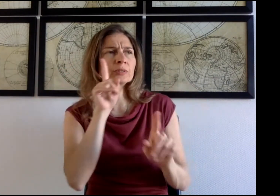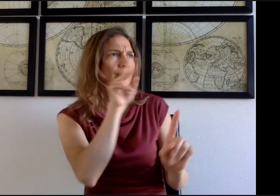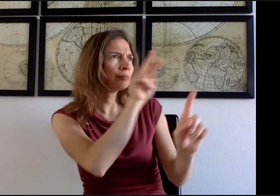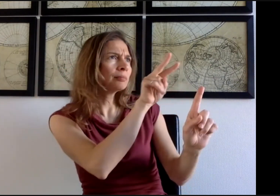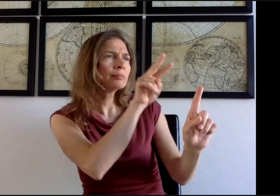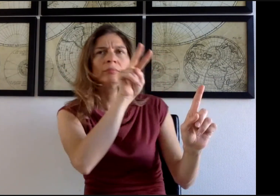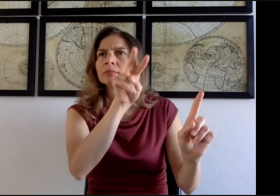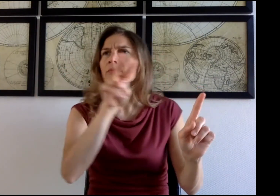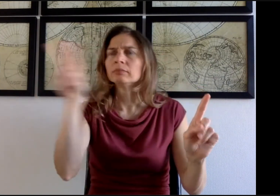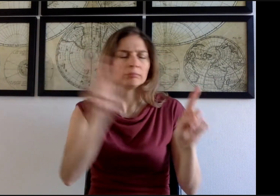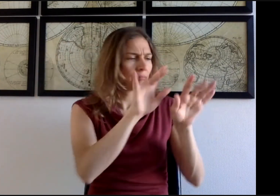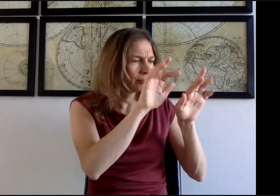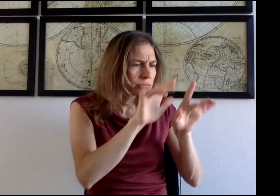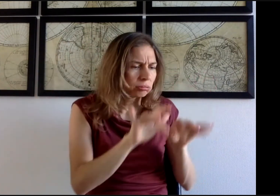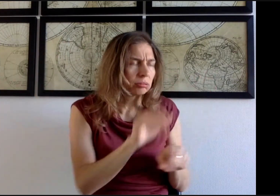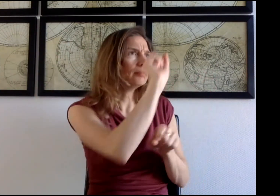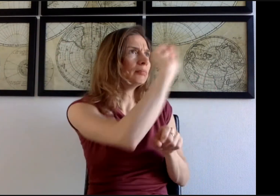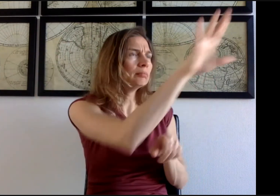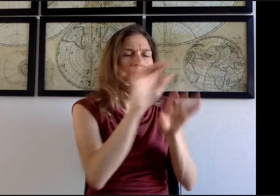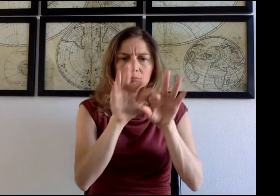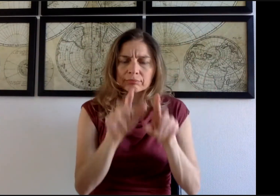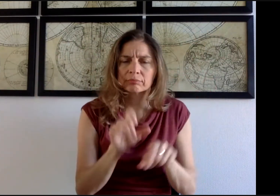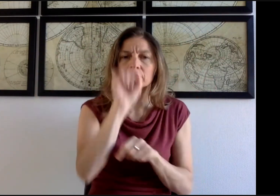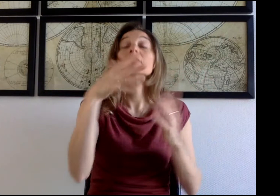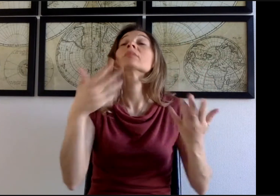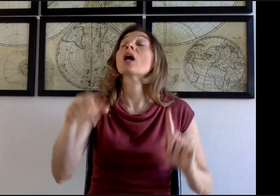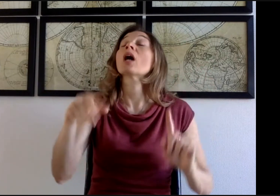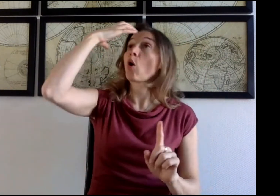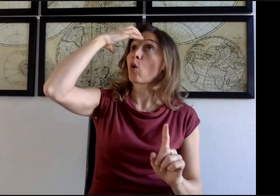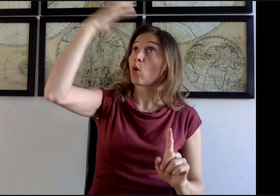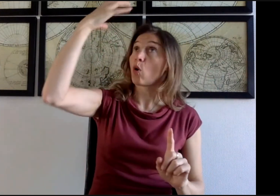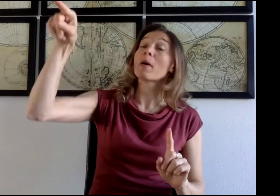and the government accepted our request